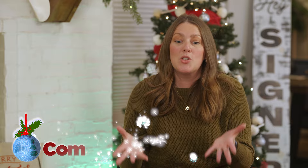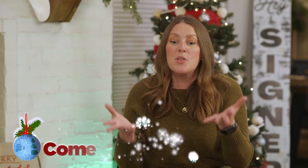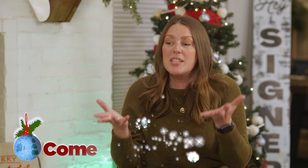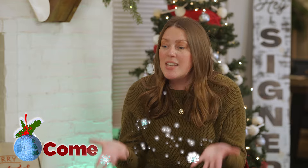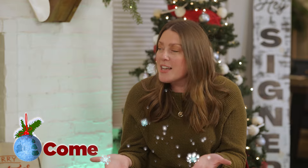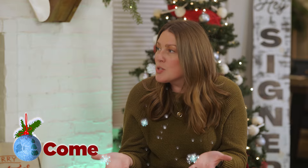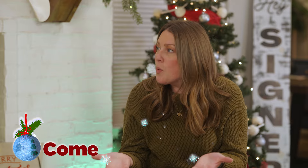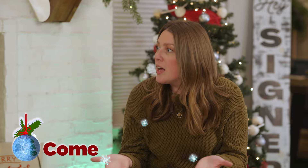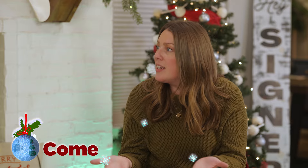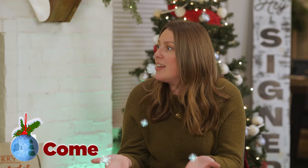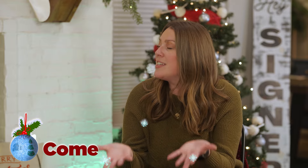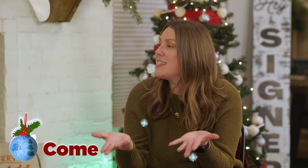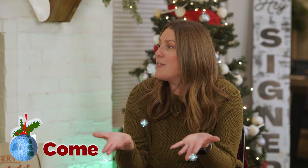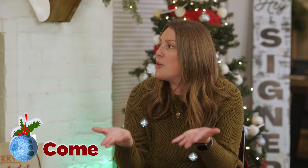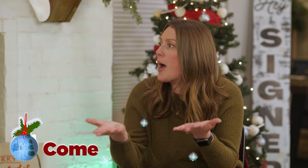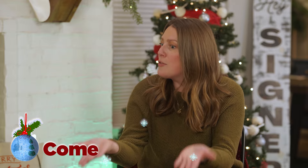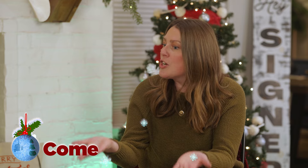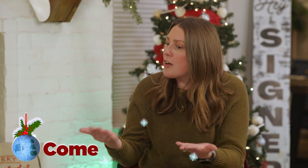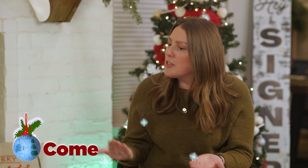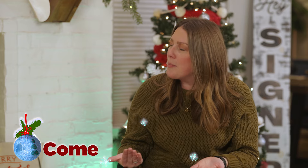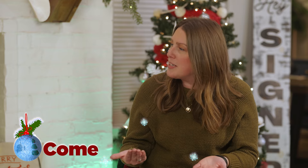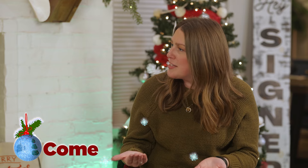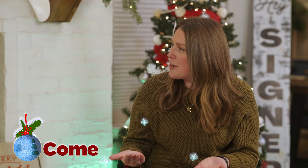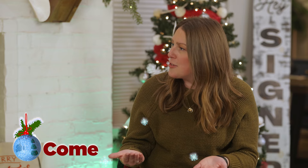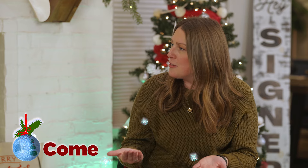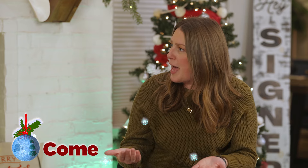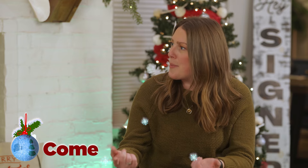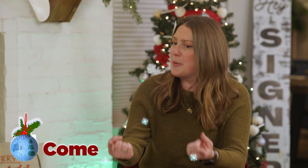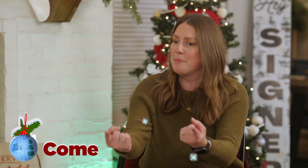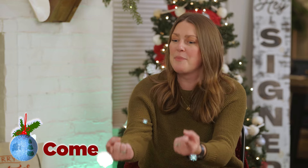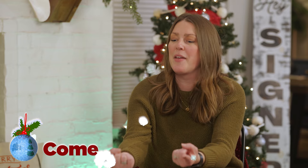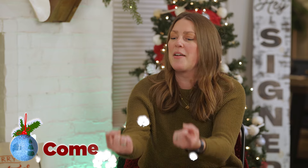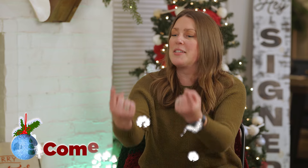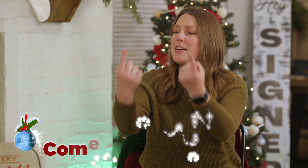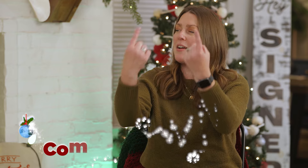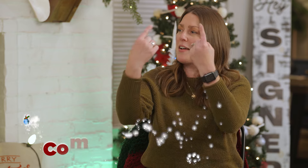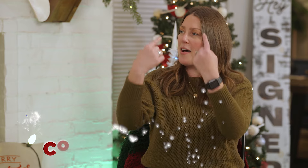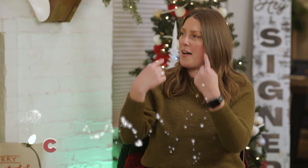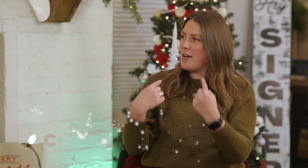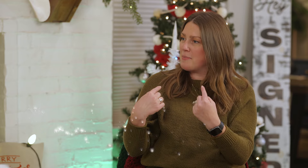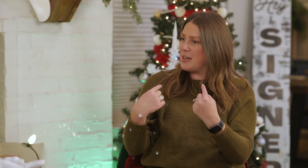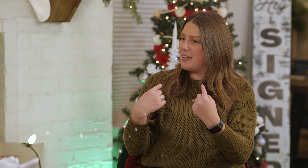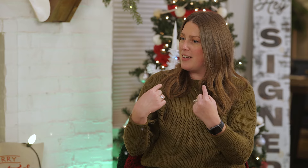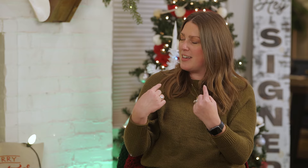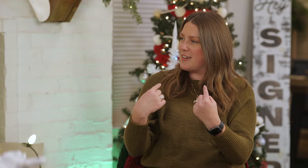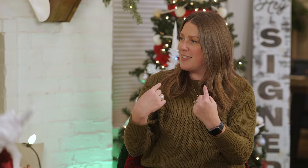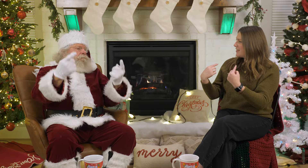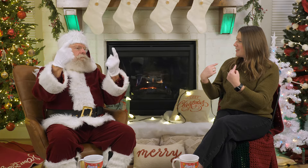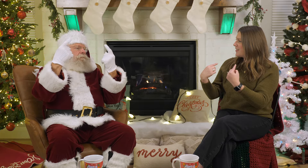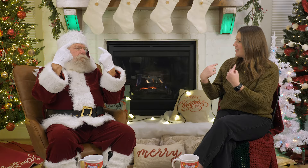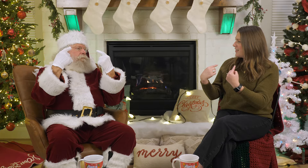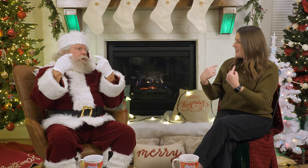So this next one is if you have a child coming to sit on your lap. To come here.